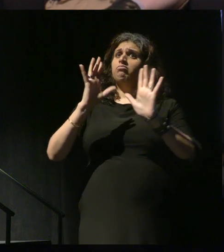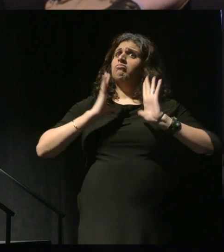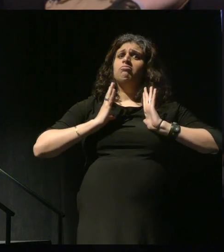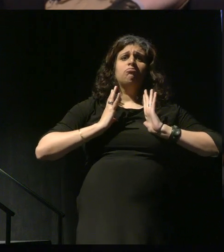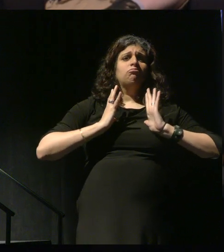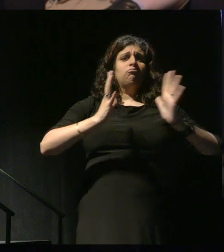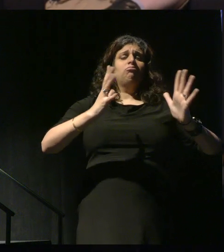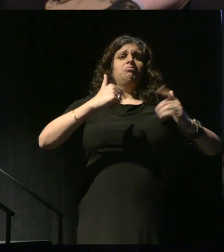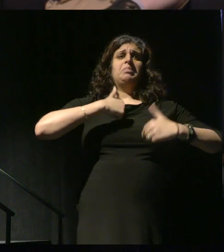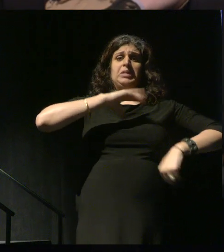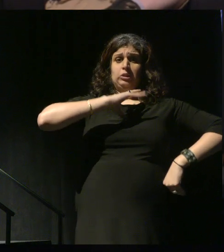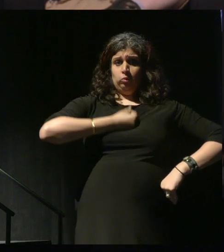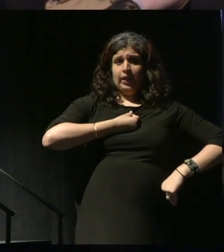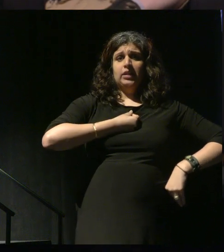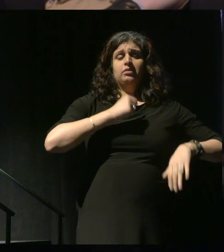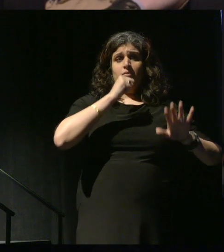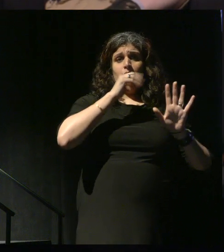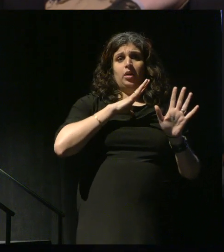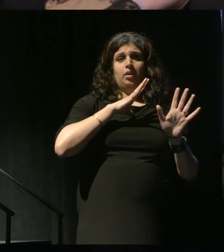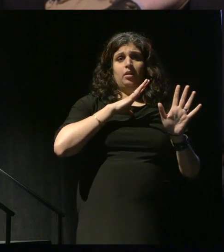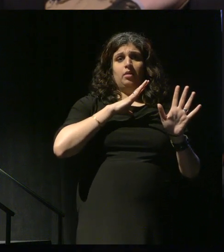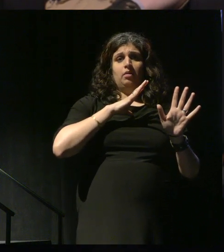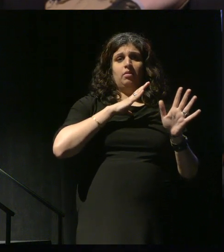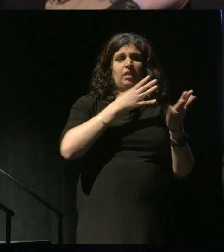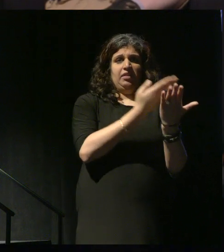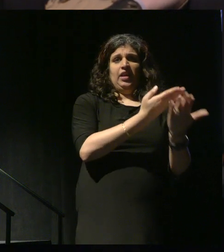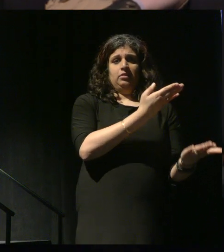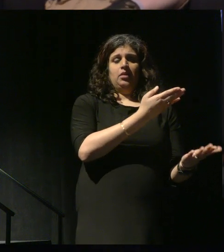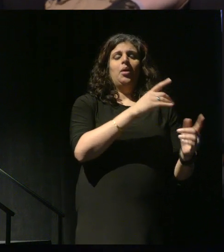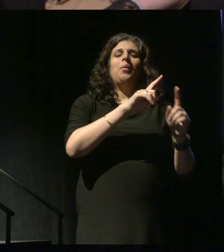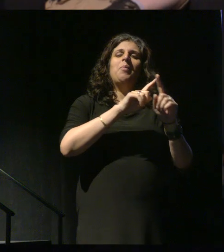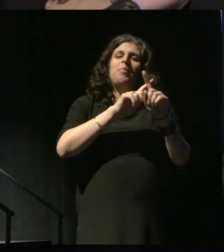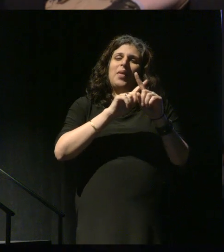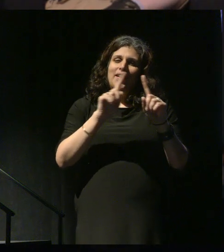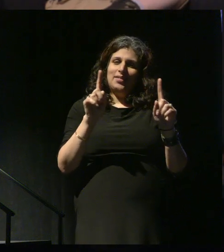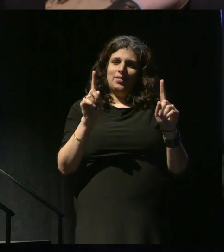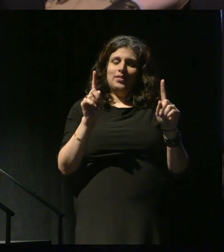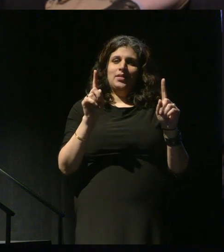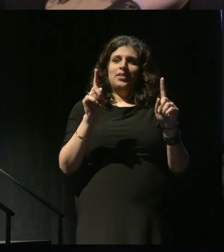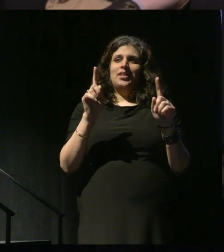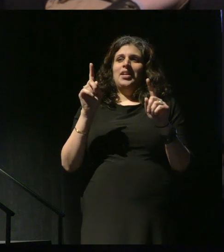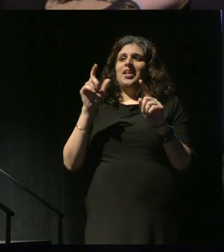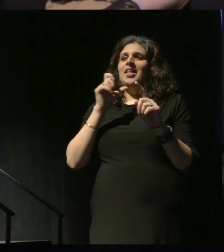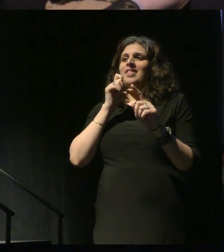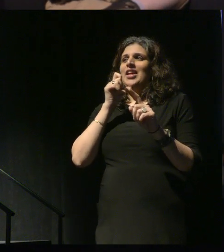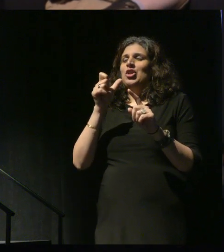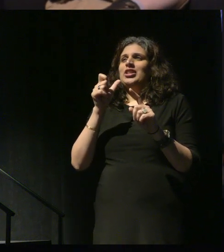with me being a trans woman as fact, but they couldn't like see too much of it. Mm-mm.